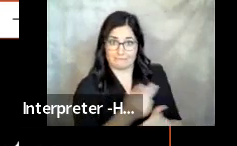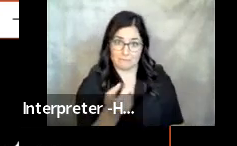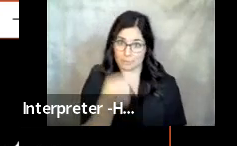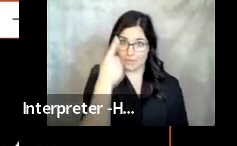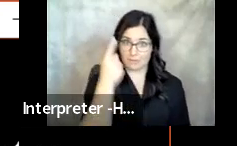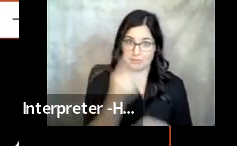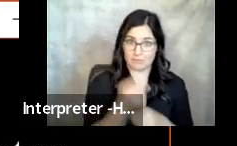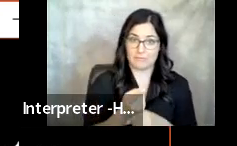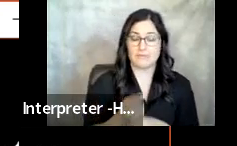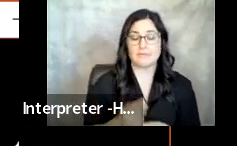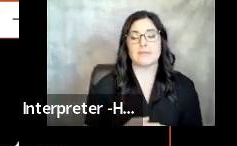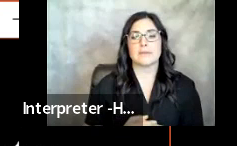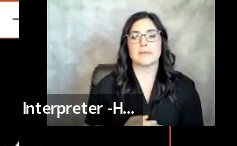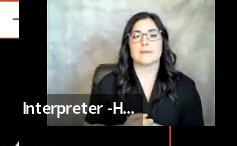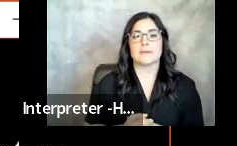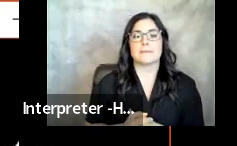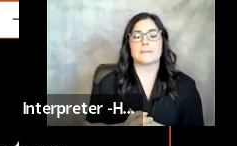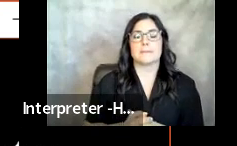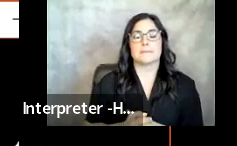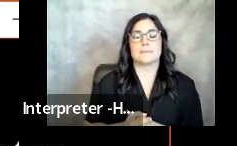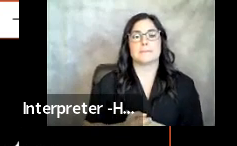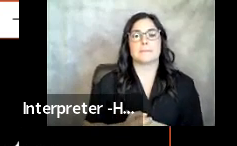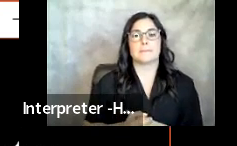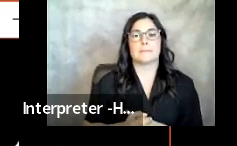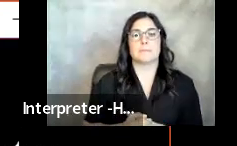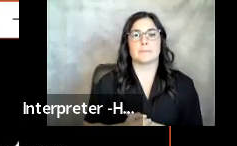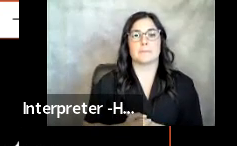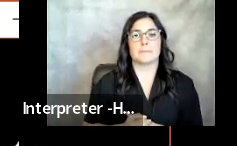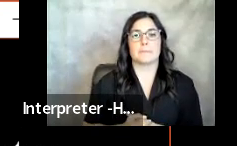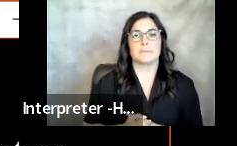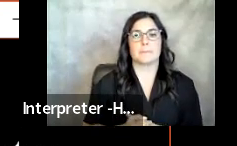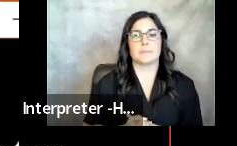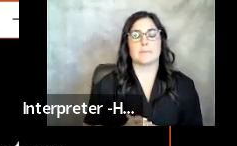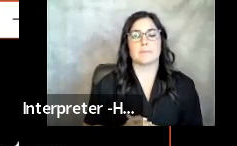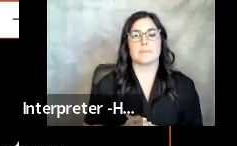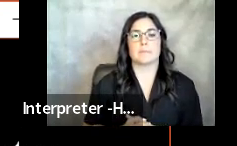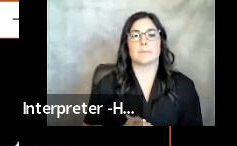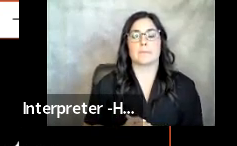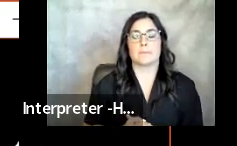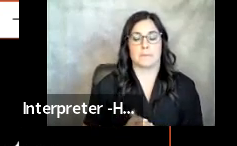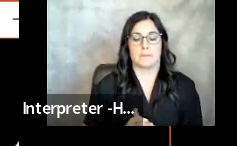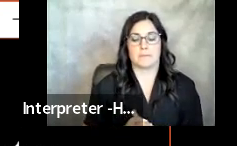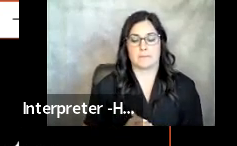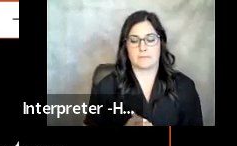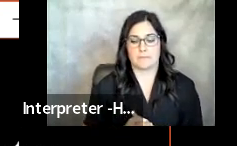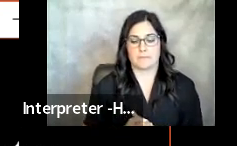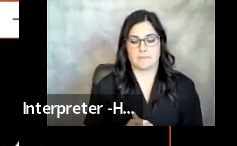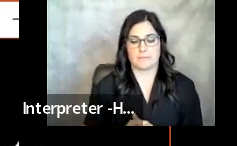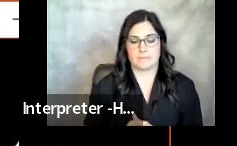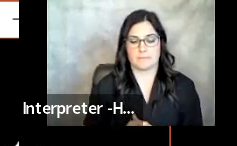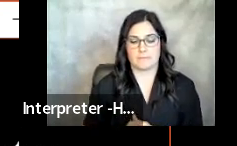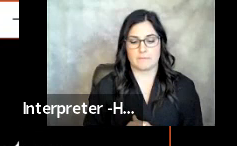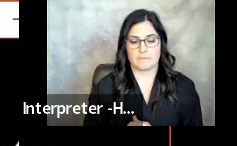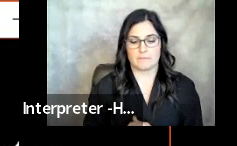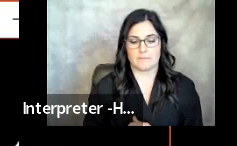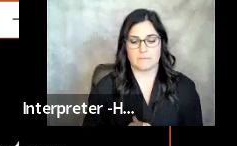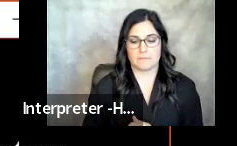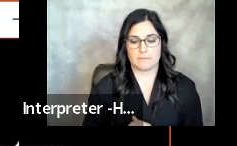And it should give us pause. We might. Actually start with the. Assumption that I mentioned just a moment.